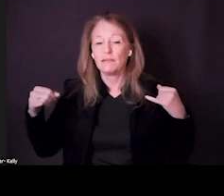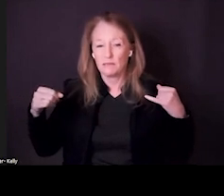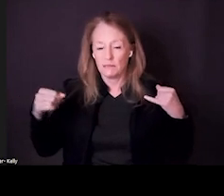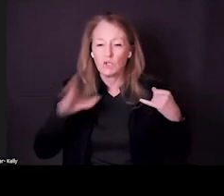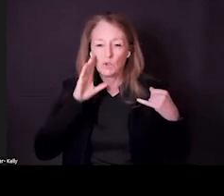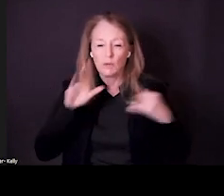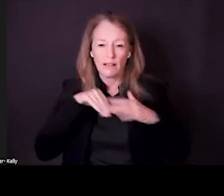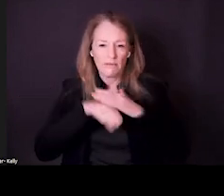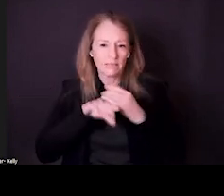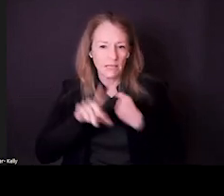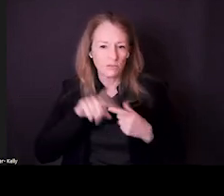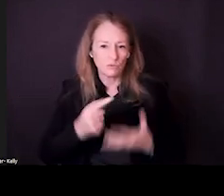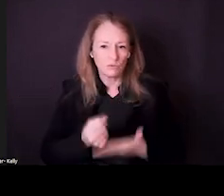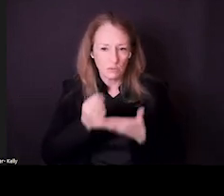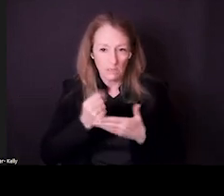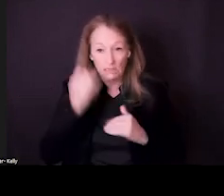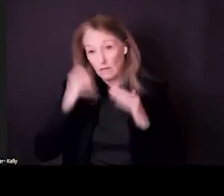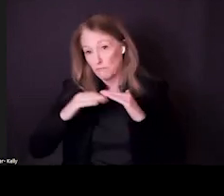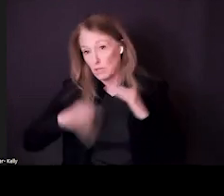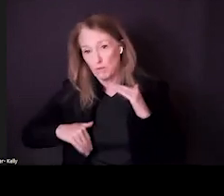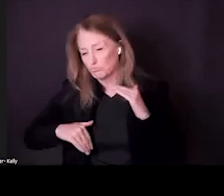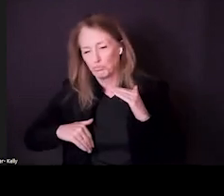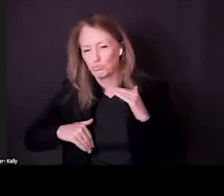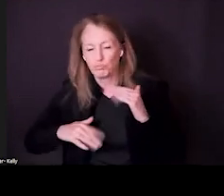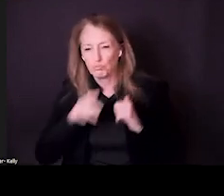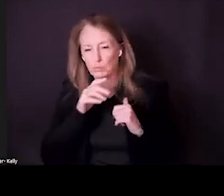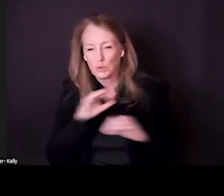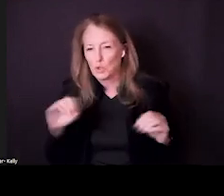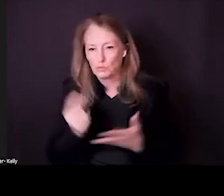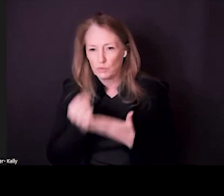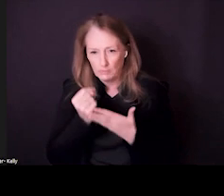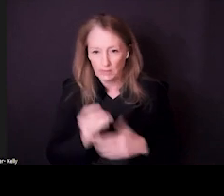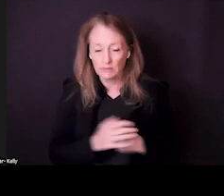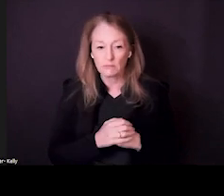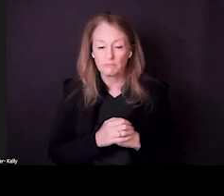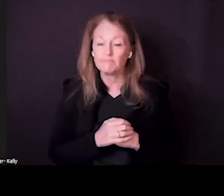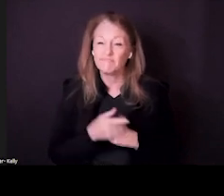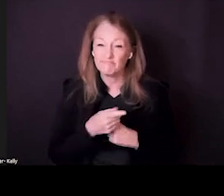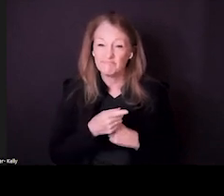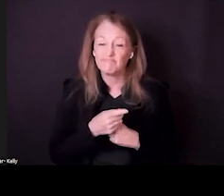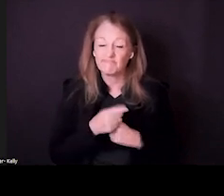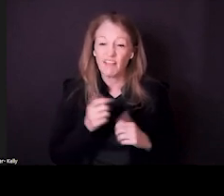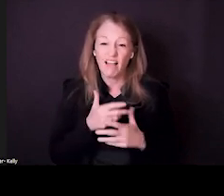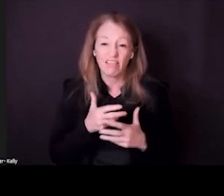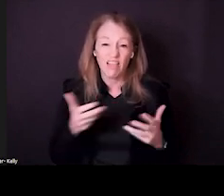TO TREATMENT AND IF YOU ARE BELOW, YOU WILL NOT. THAT TREATS